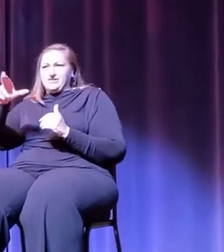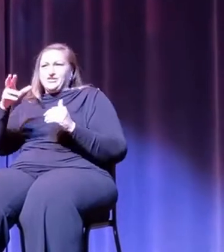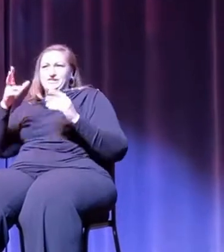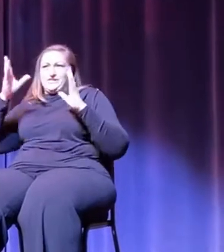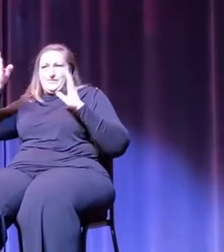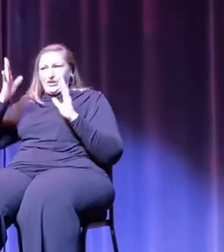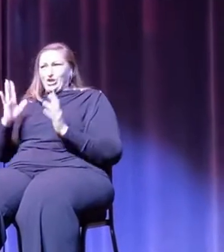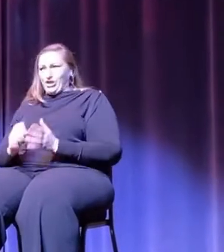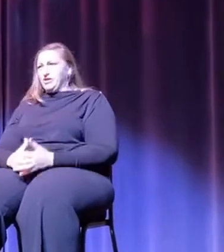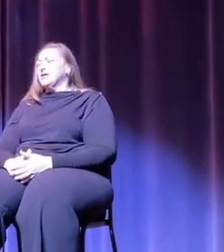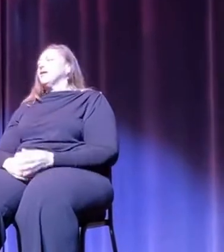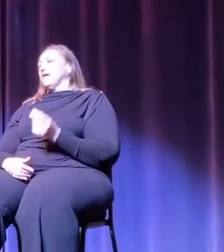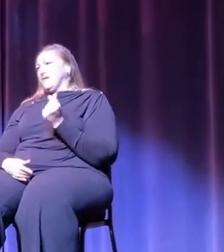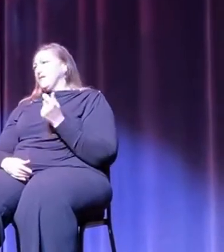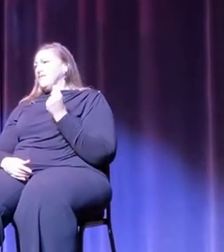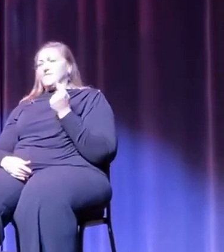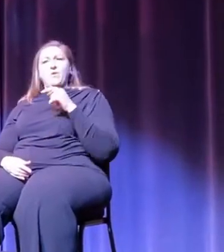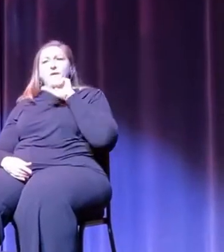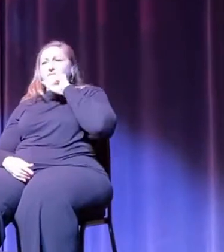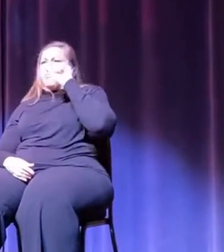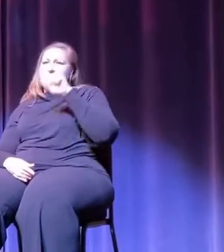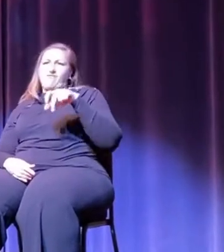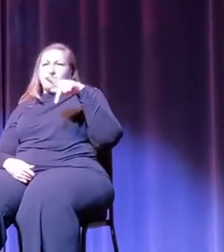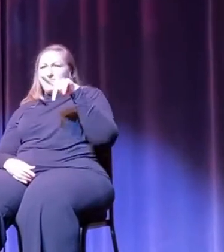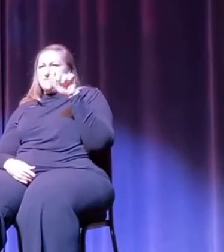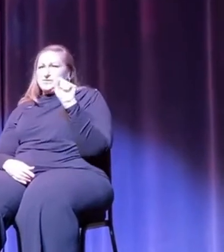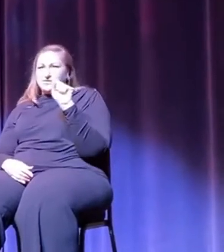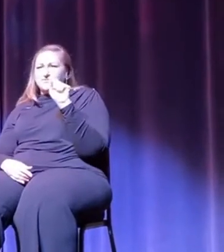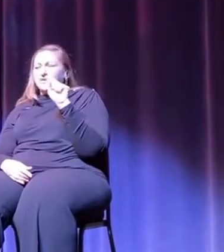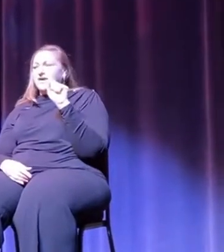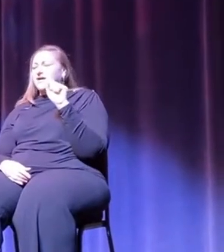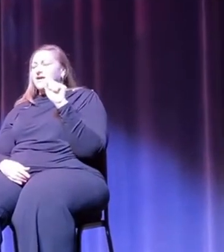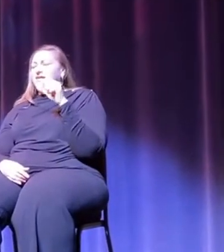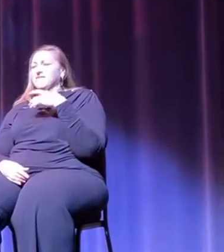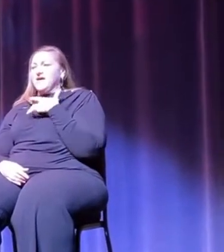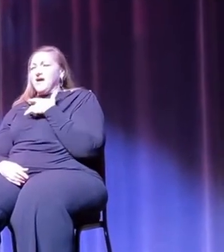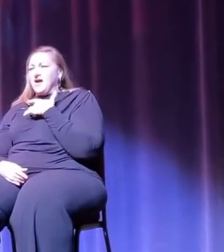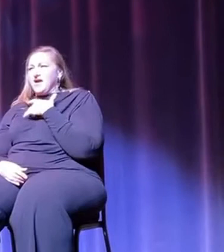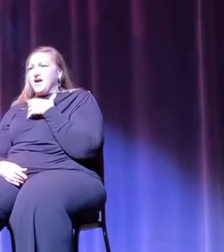and what I love about Patricia Smith in stating, that I thought was smart,